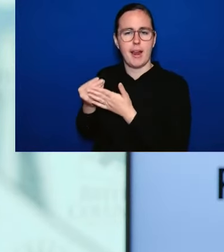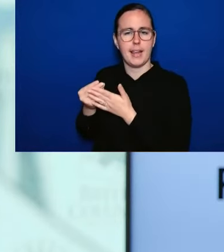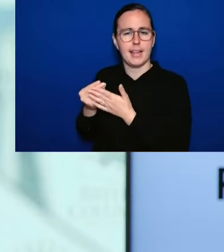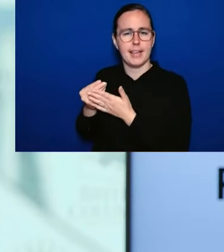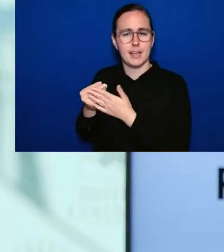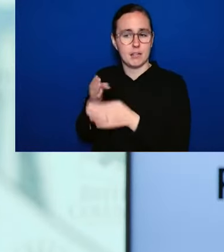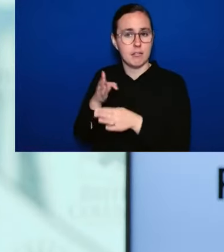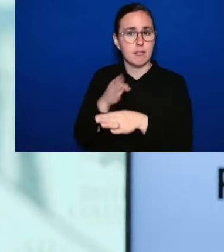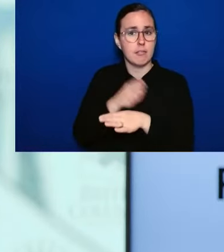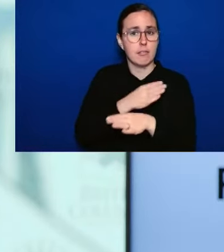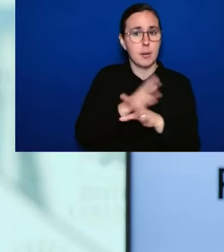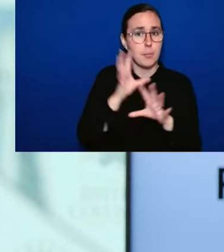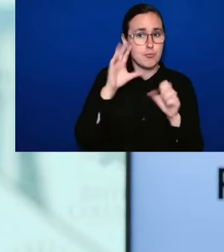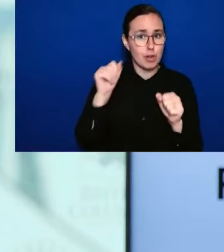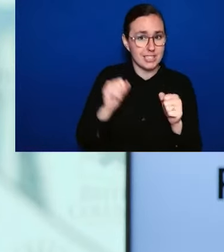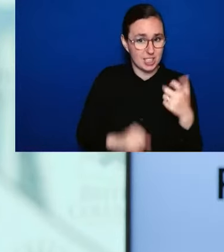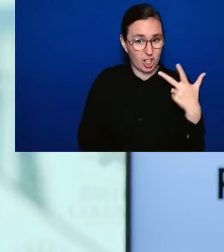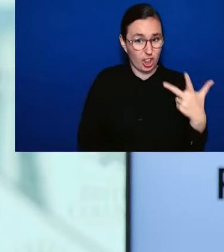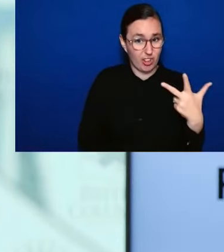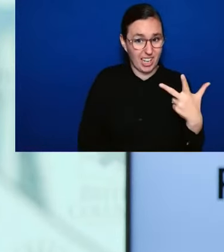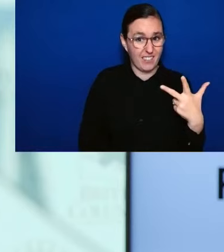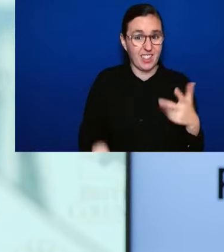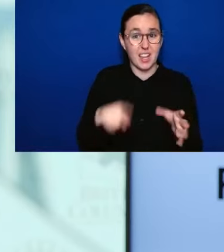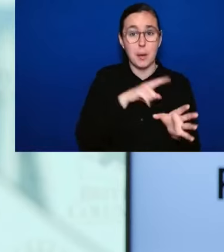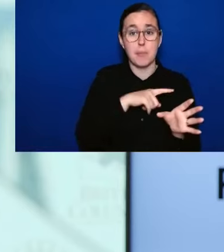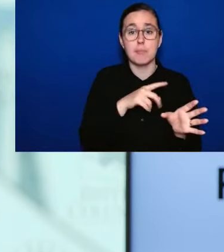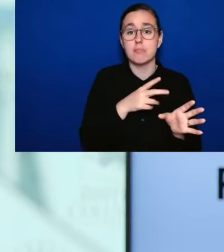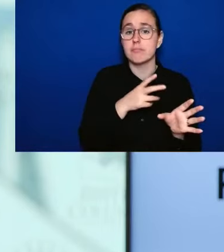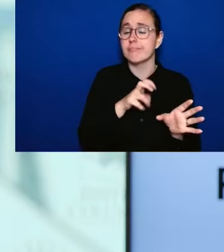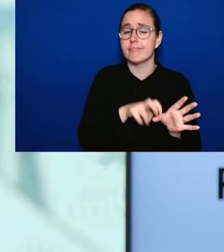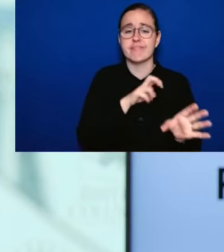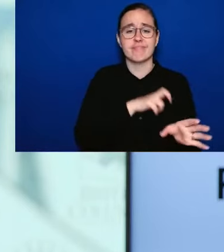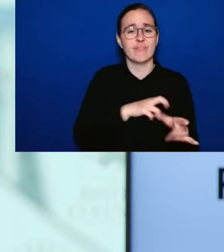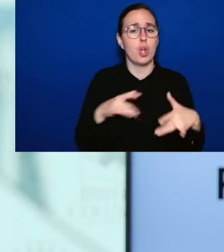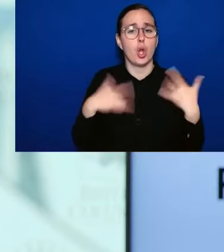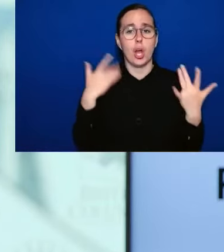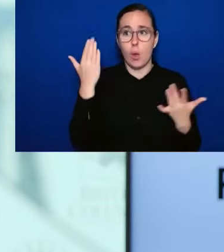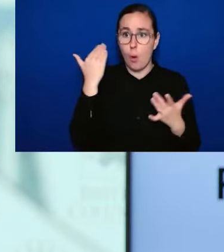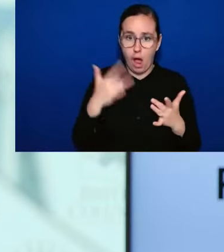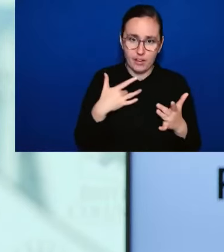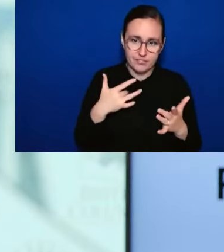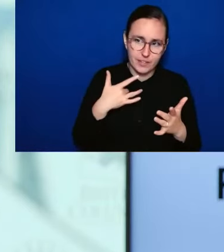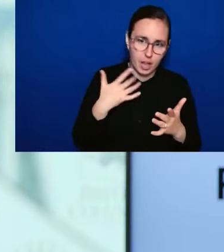could no longer be effective at their jobs. What is your response to them saying that